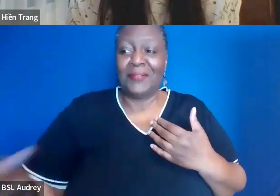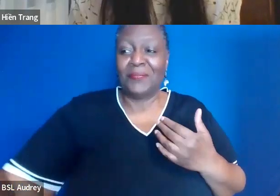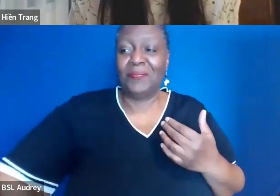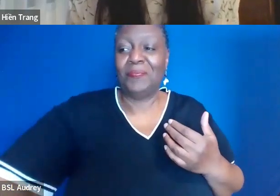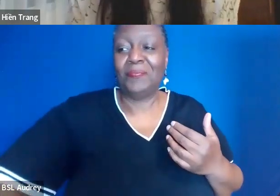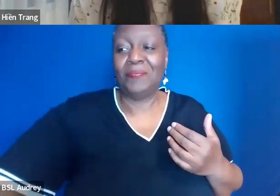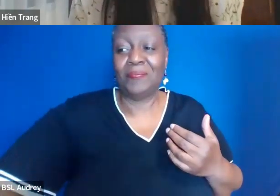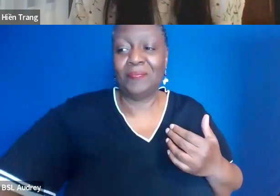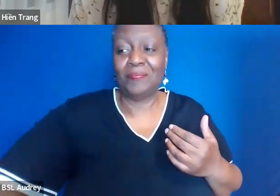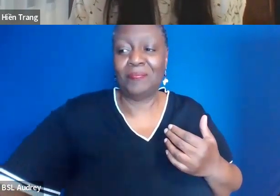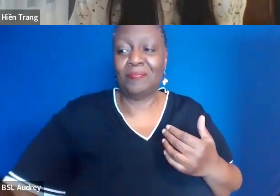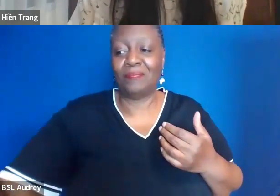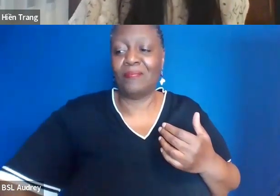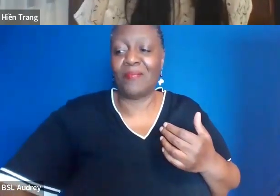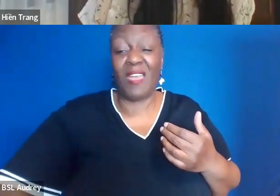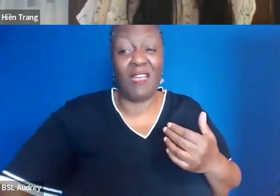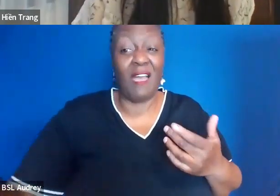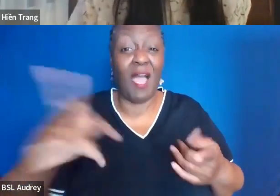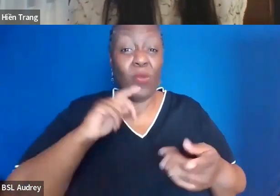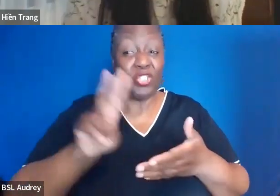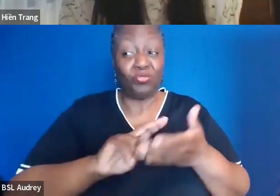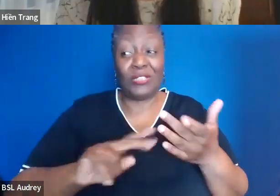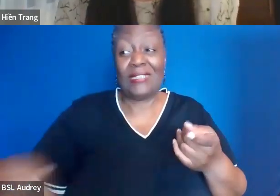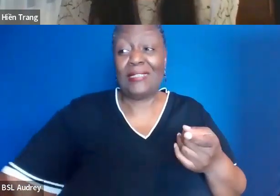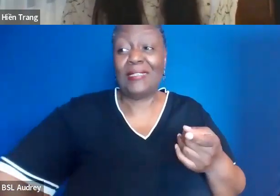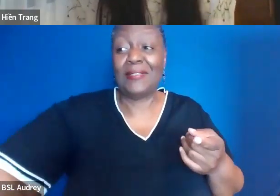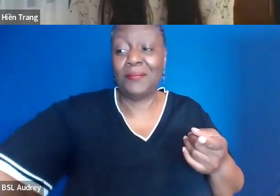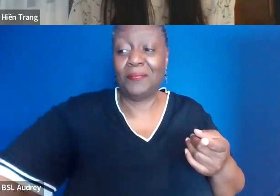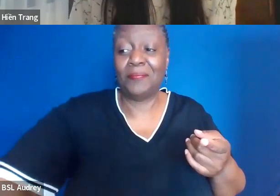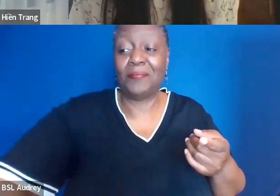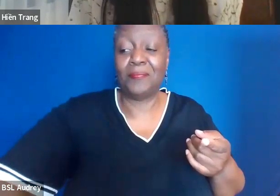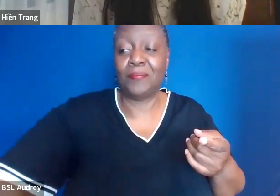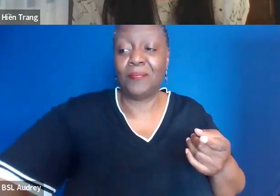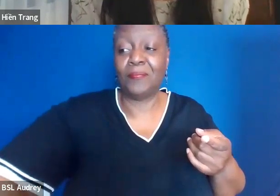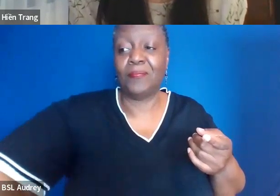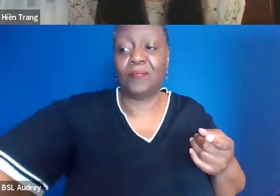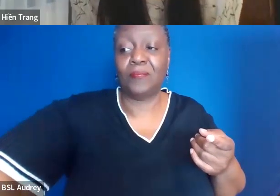I would just read my poems and the first one is A Poet-Shark